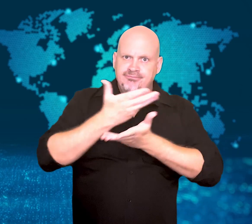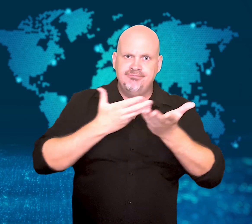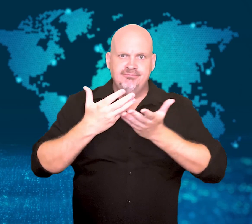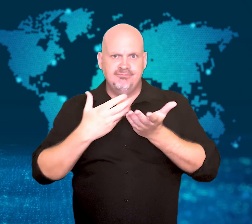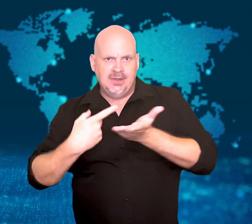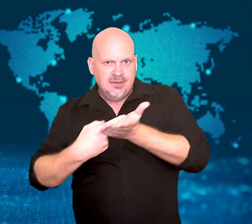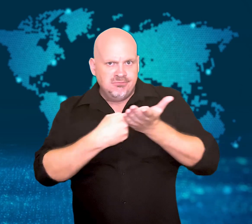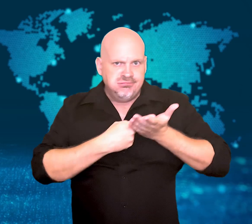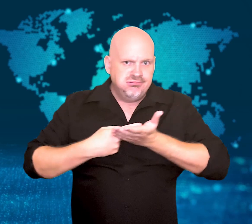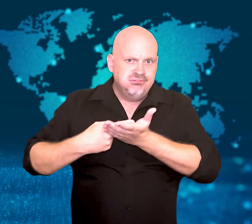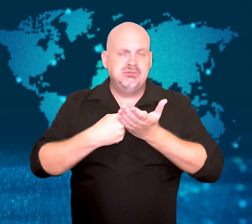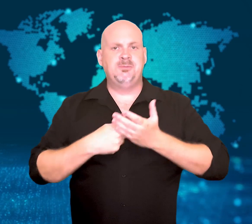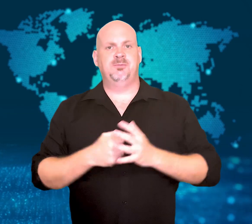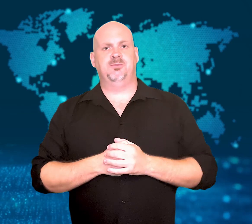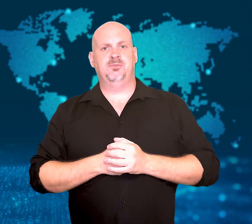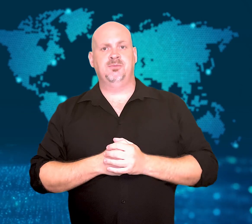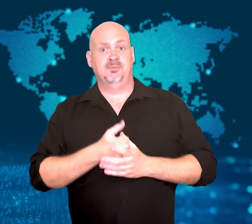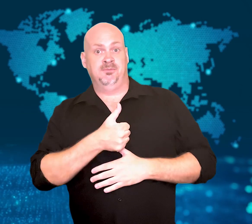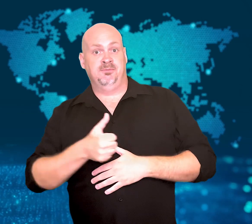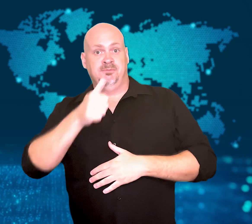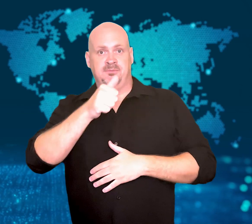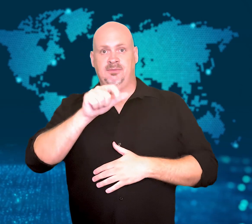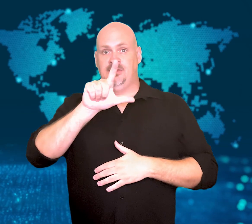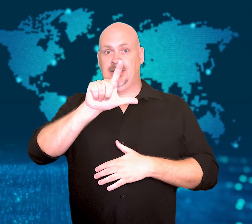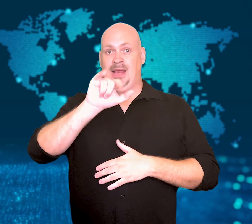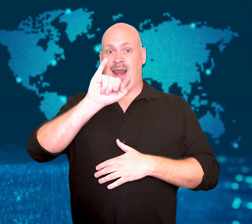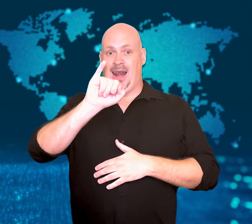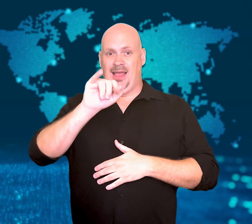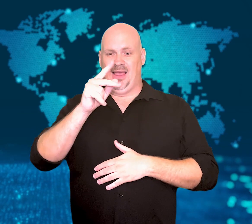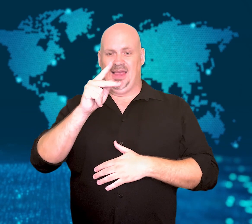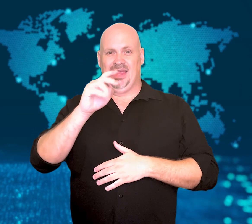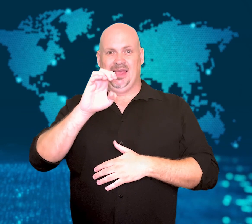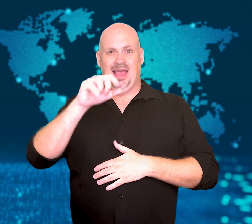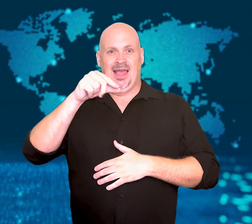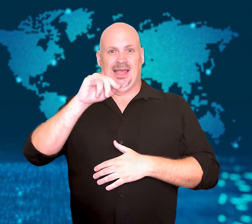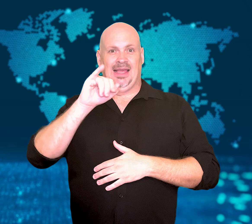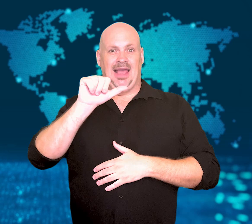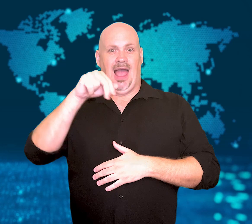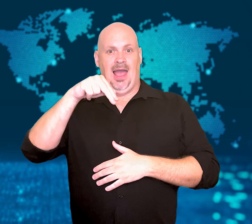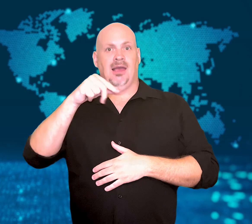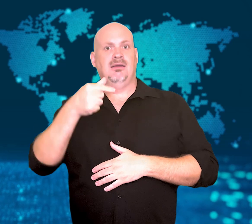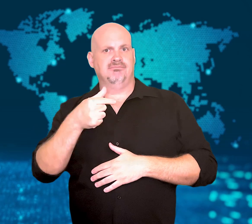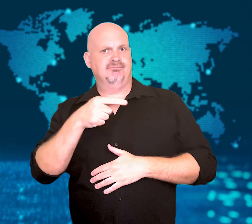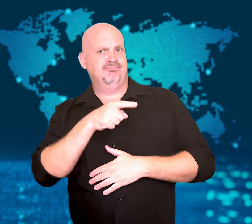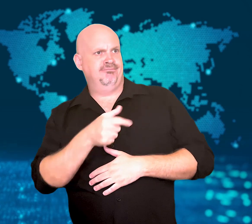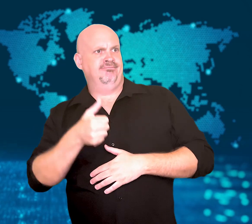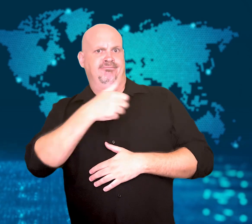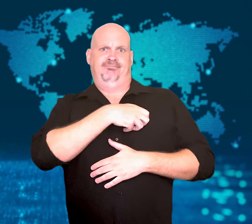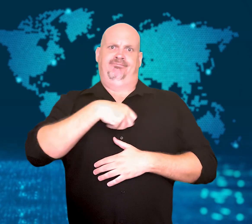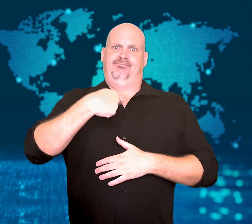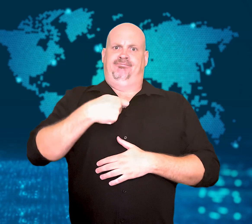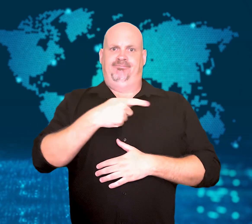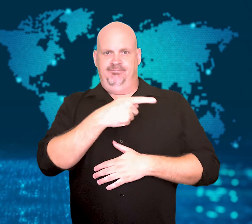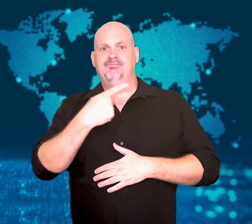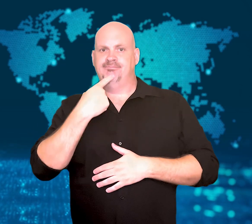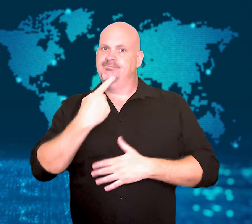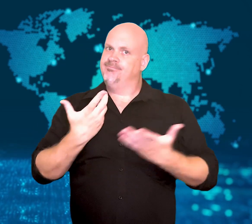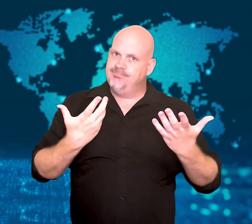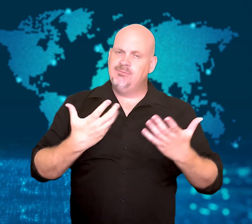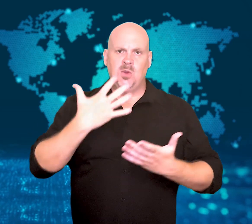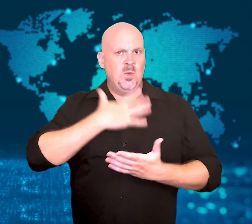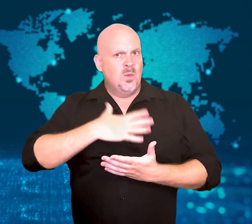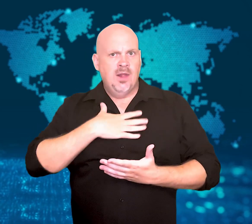city and council levels, as well as very high-ranking Chinese officials.